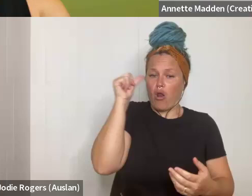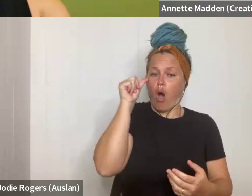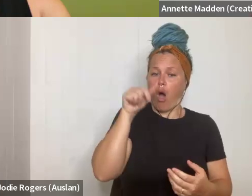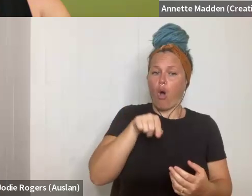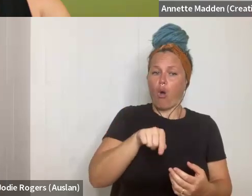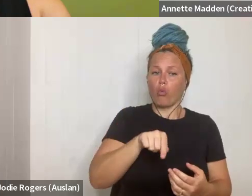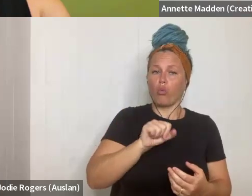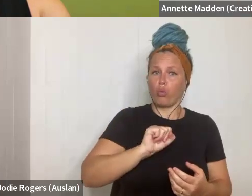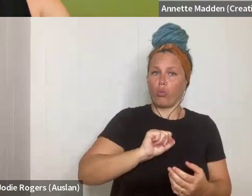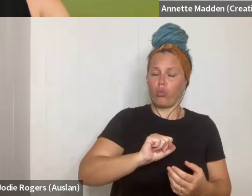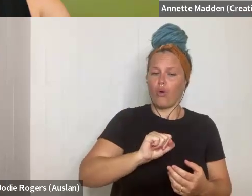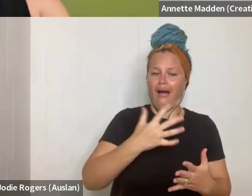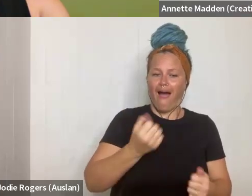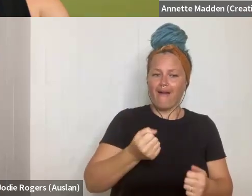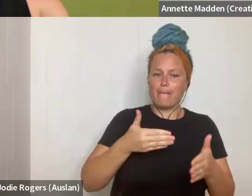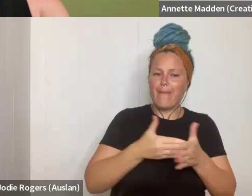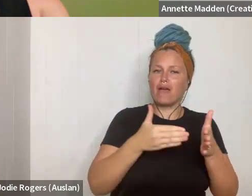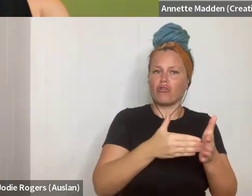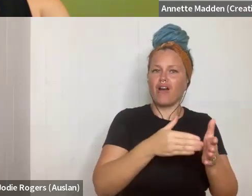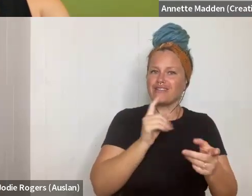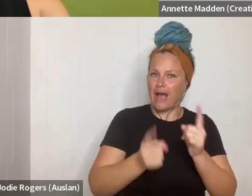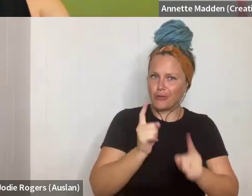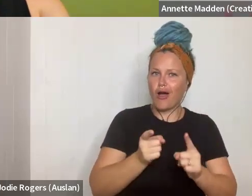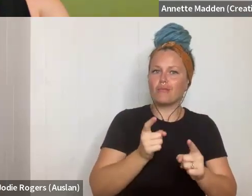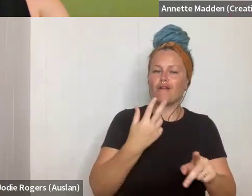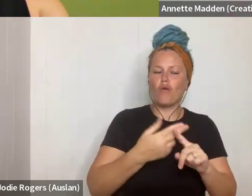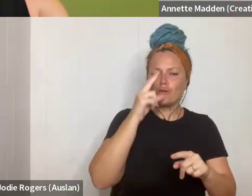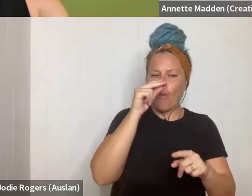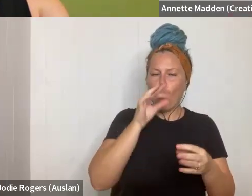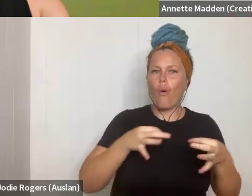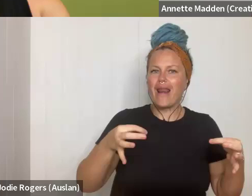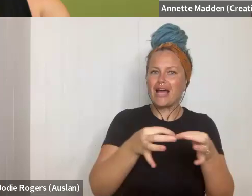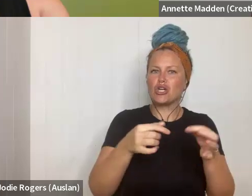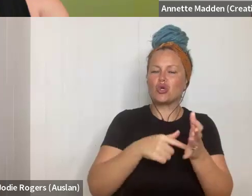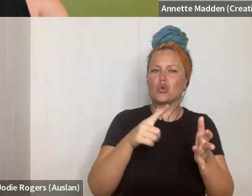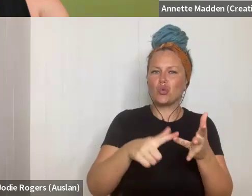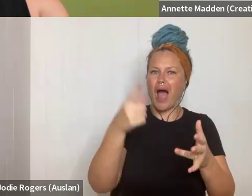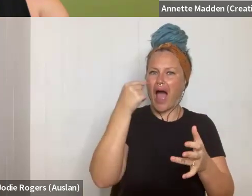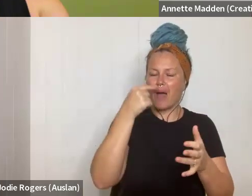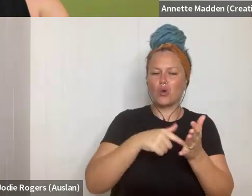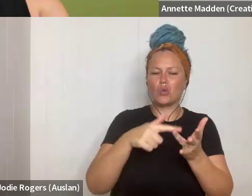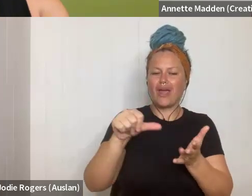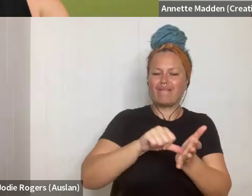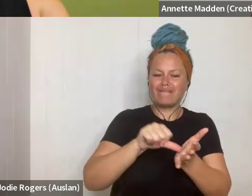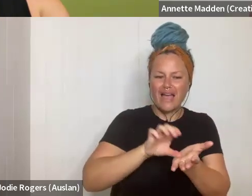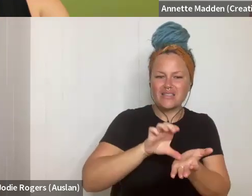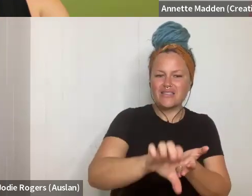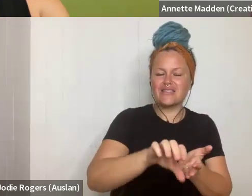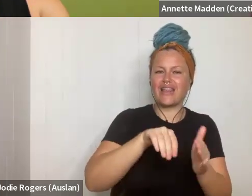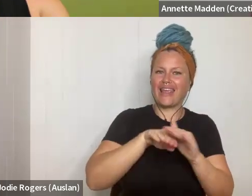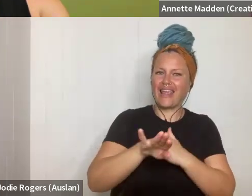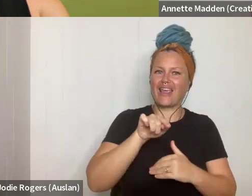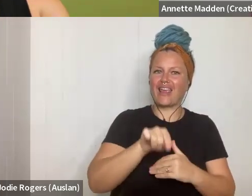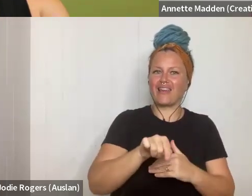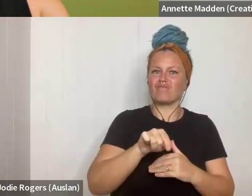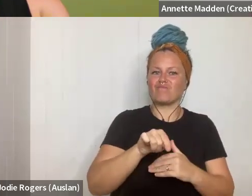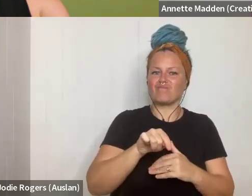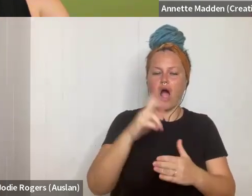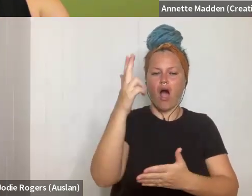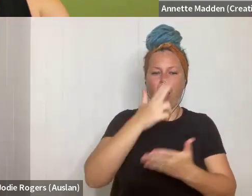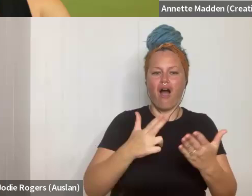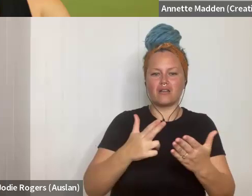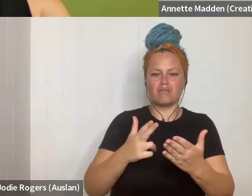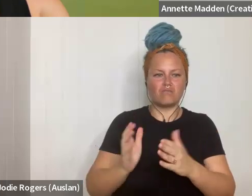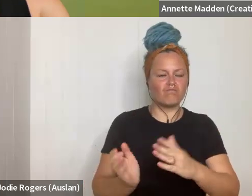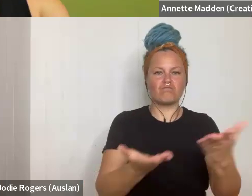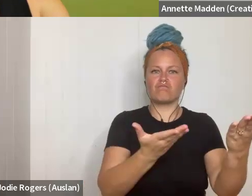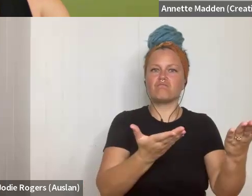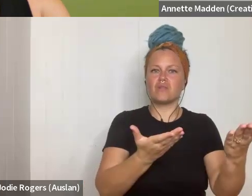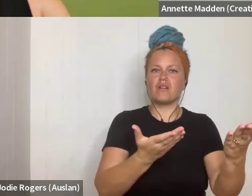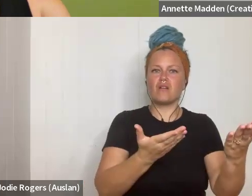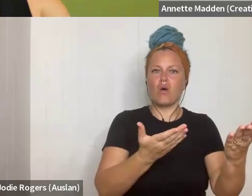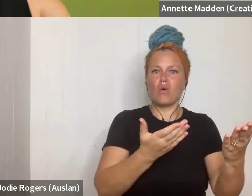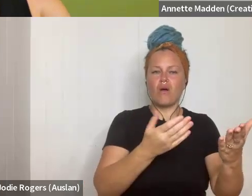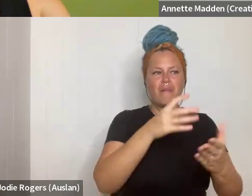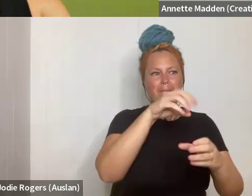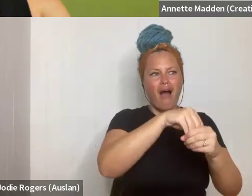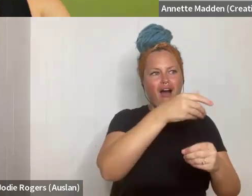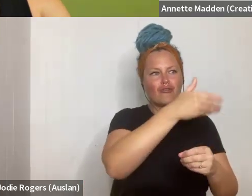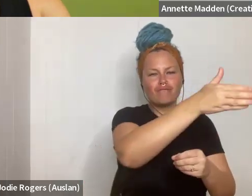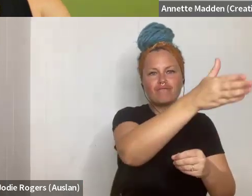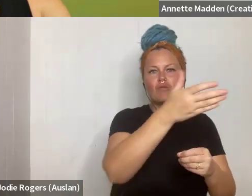, being able to fund and support